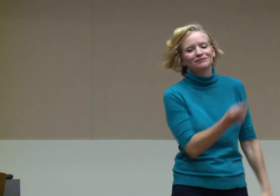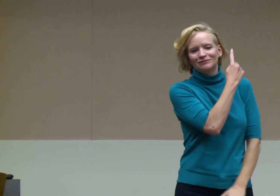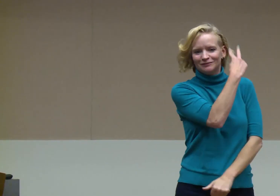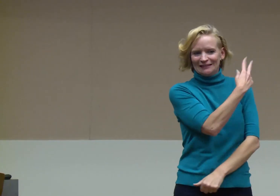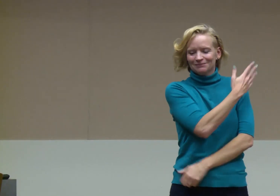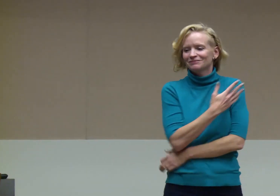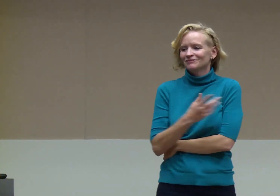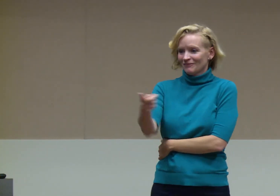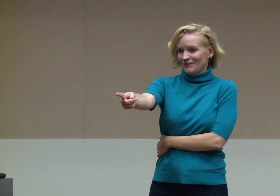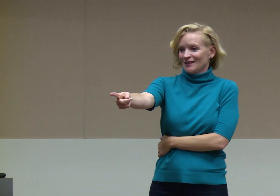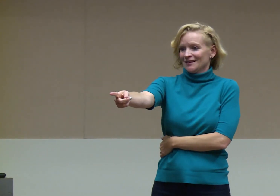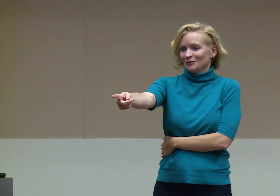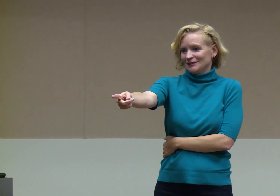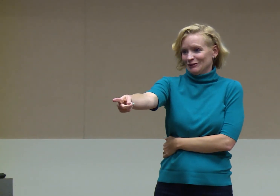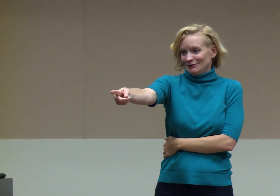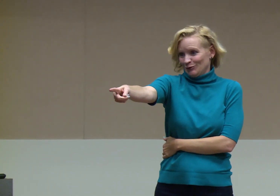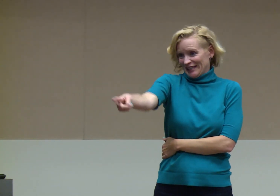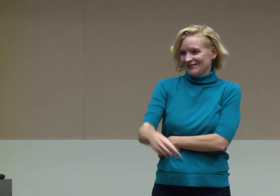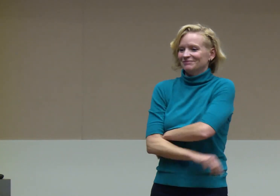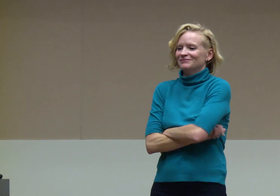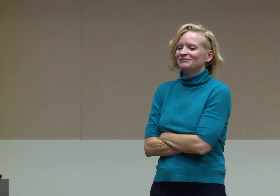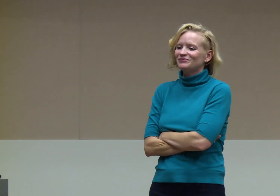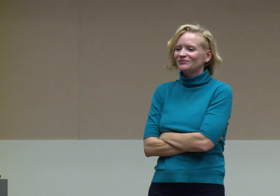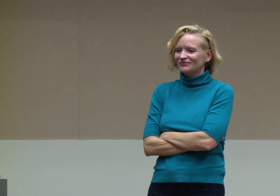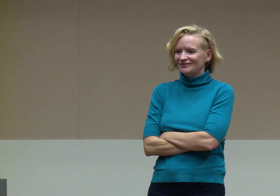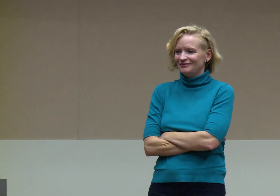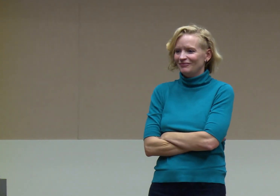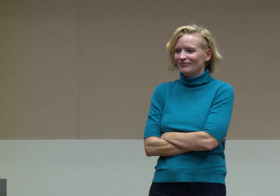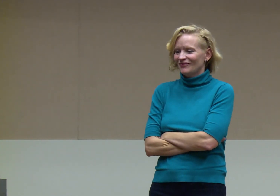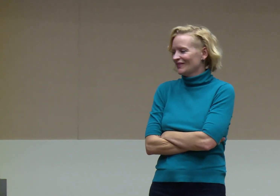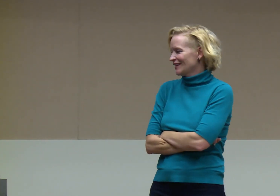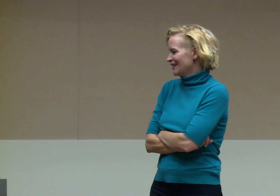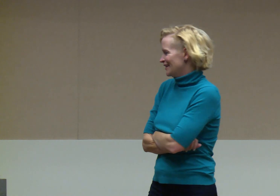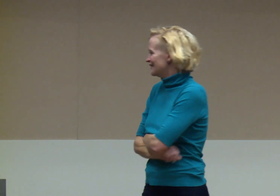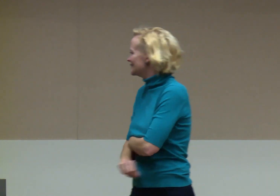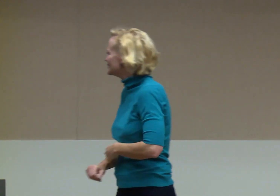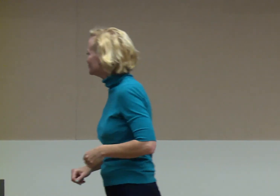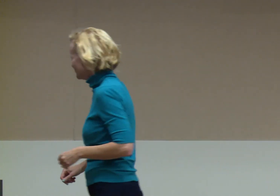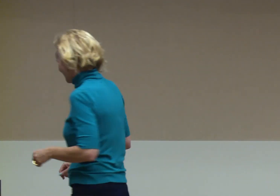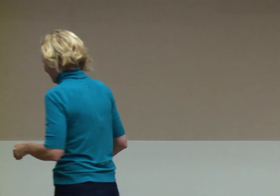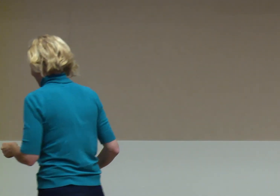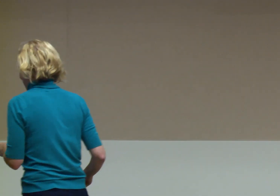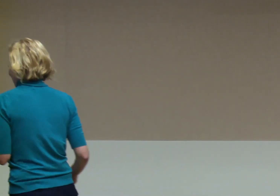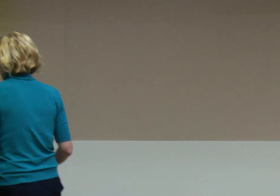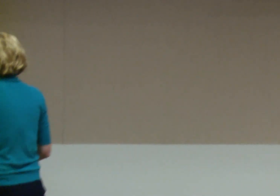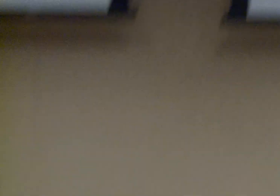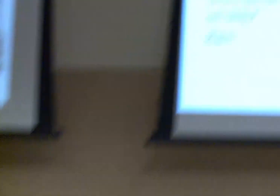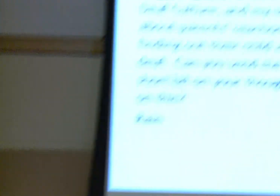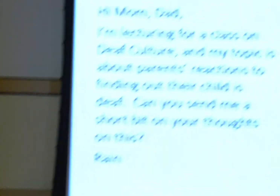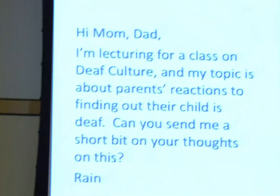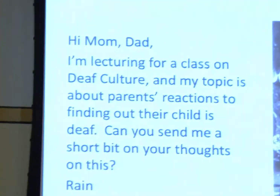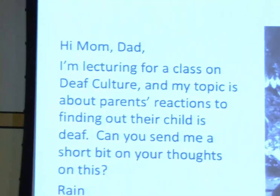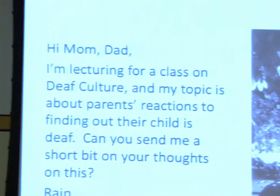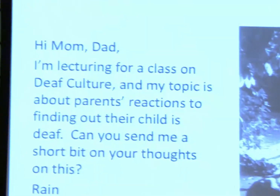So yeah, have a read. Oh. "Hi, Mom, Dad, I'm lecturing for a class on Deaf Culture, "and my topic is about parents' reactions